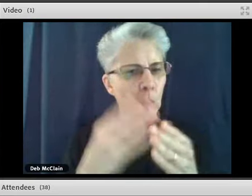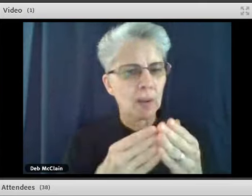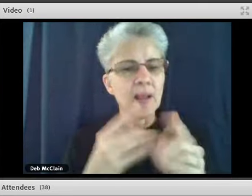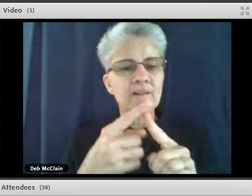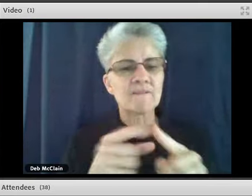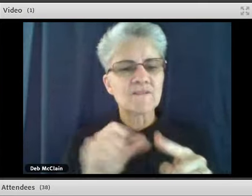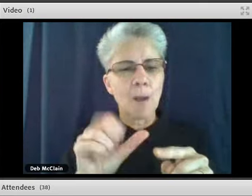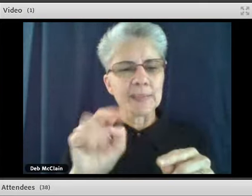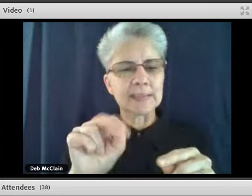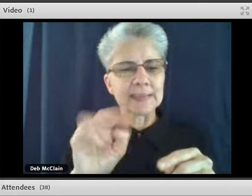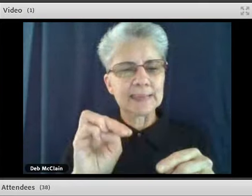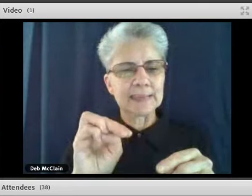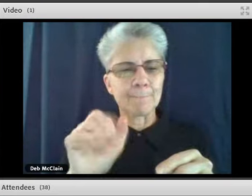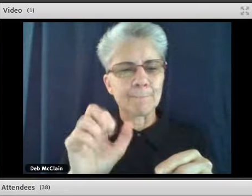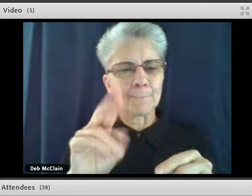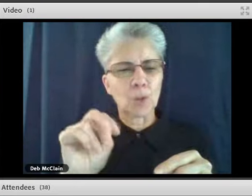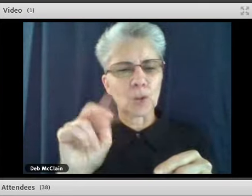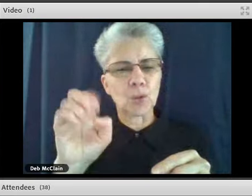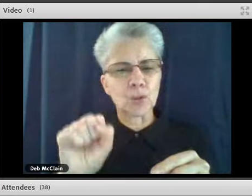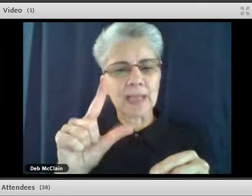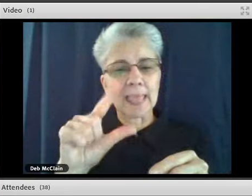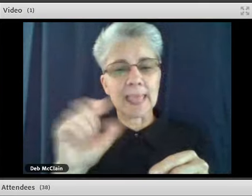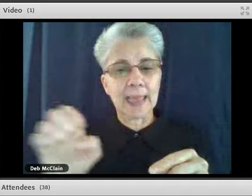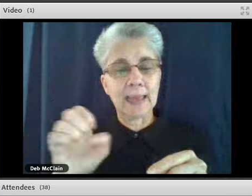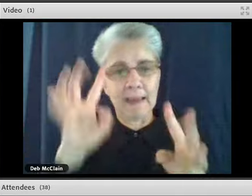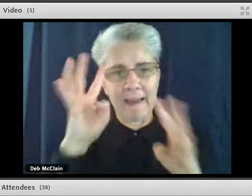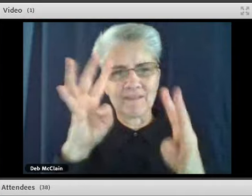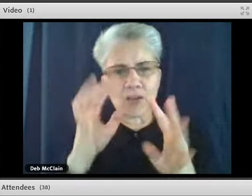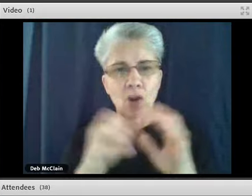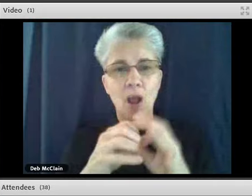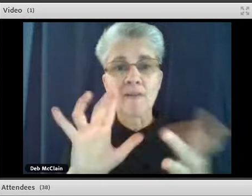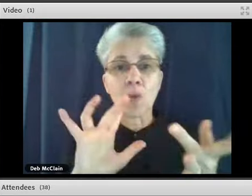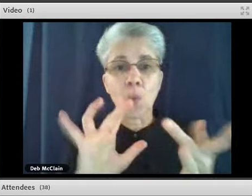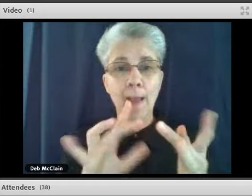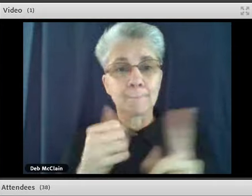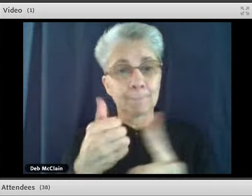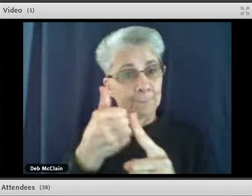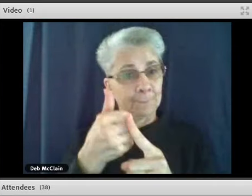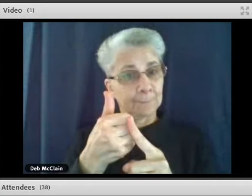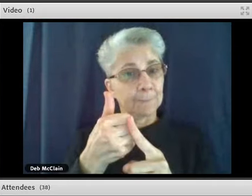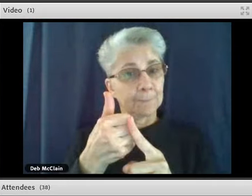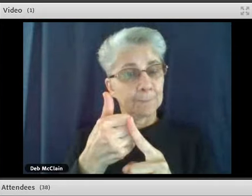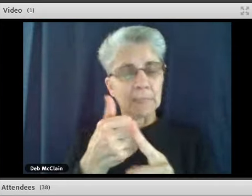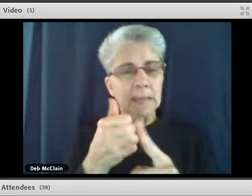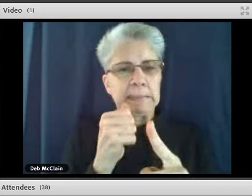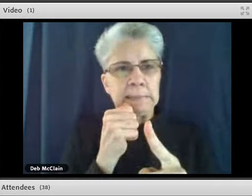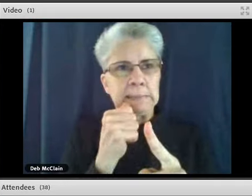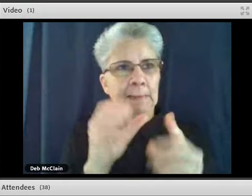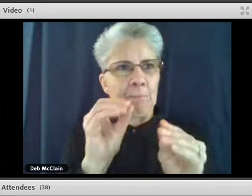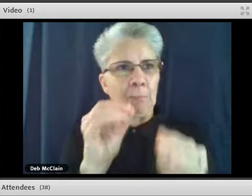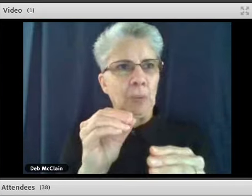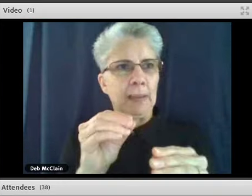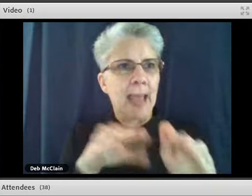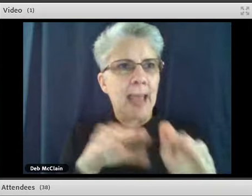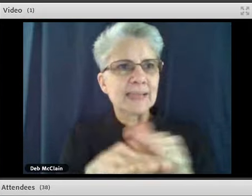And this is why Tim Berners-Lee, the inventor of the Web. And so, he, again, didn't put accessibility